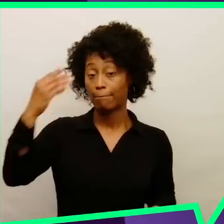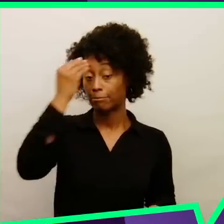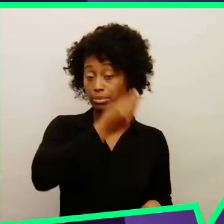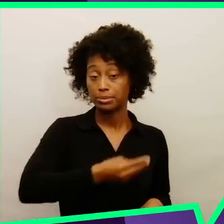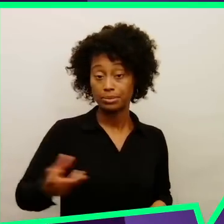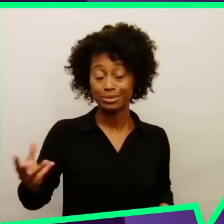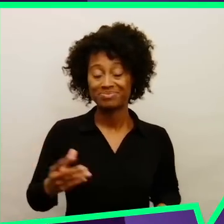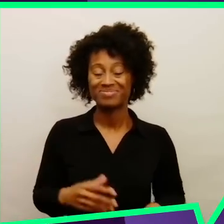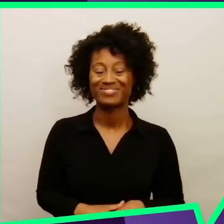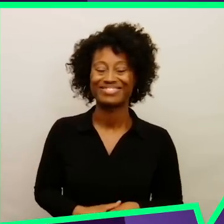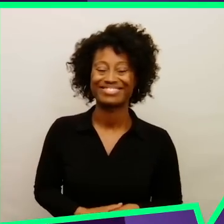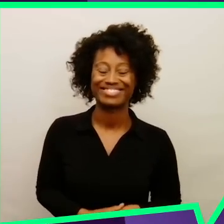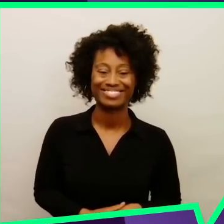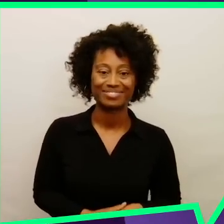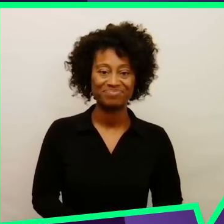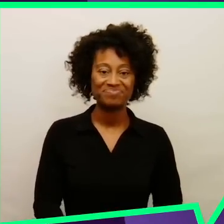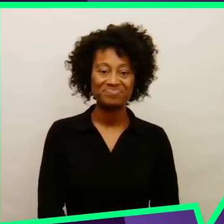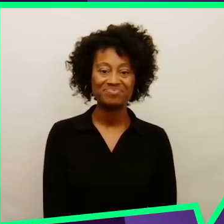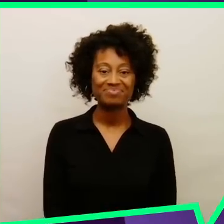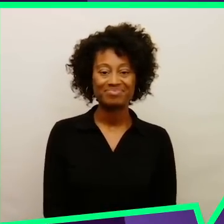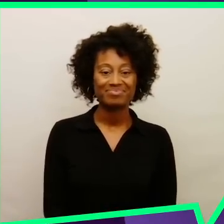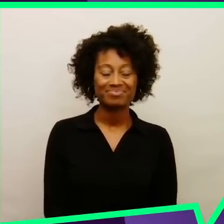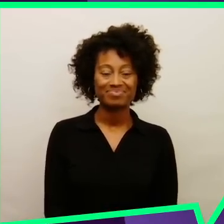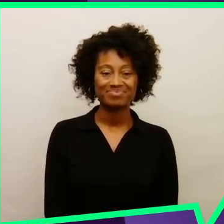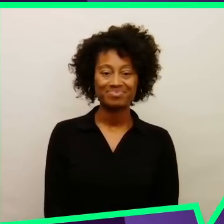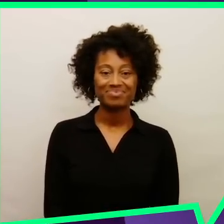[ENGINES ROARING]